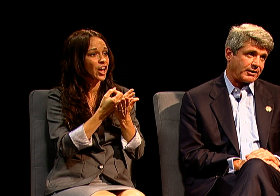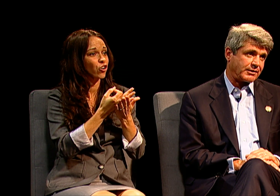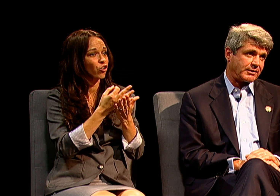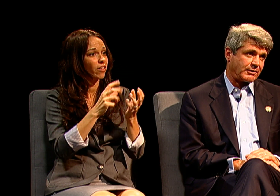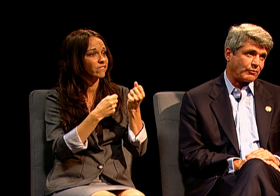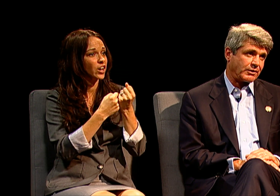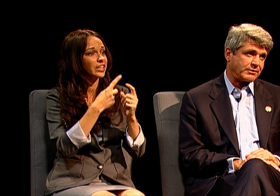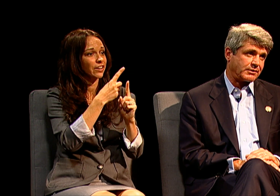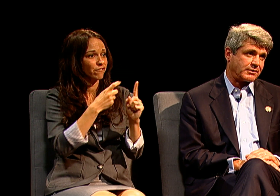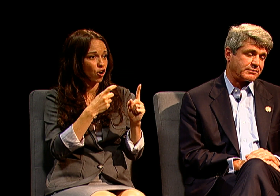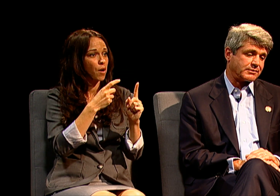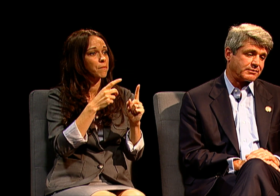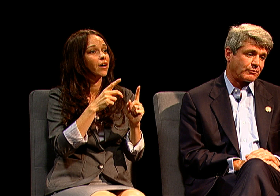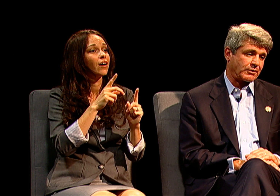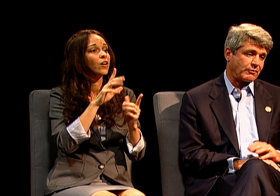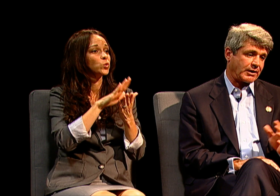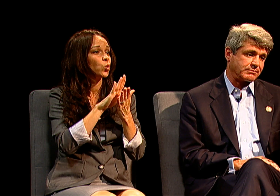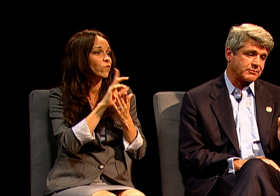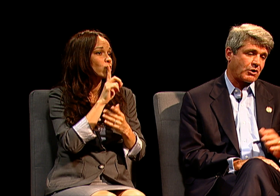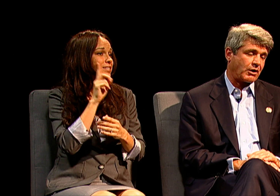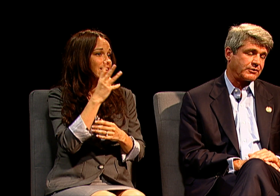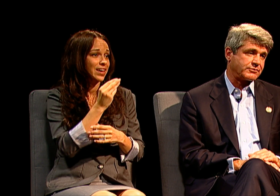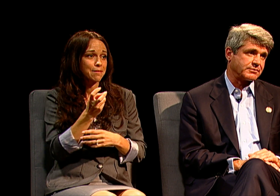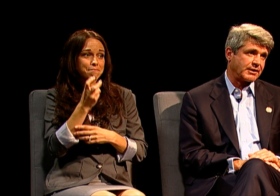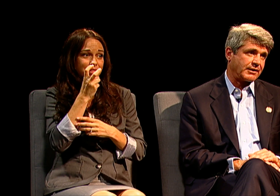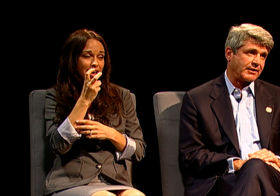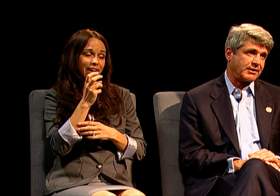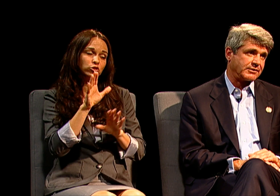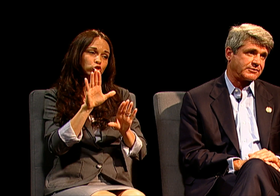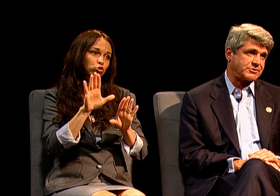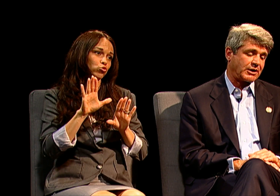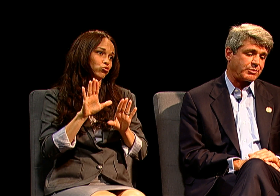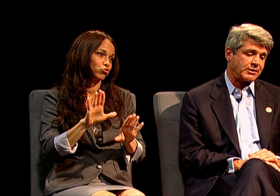AND WHAT A GREAT CAUSE THAT IS TO CHAMPION.